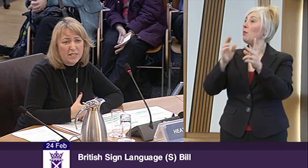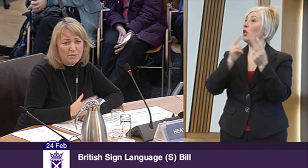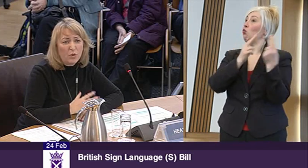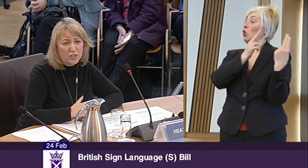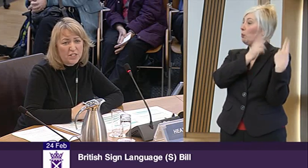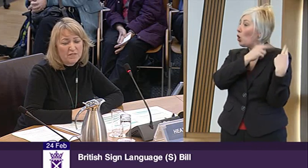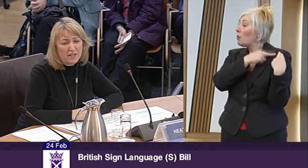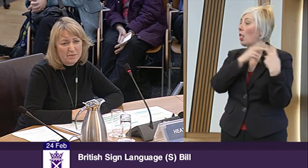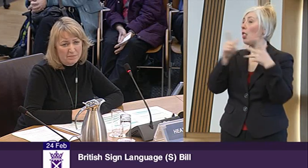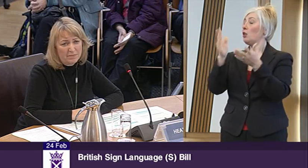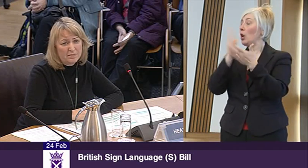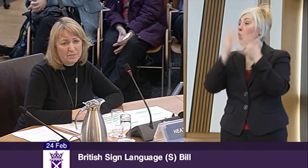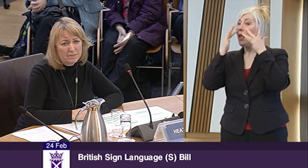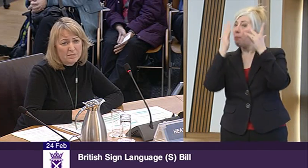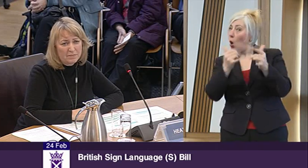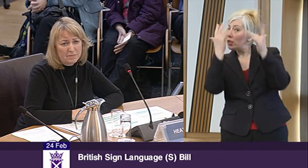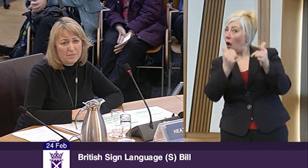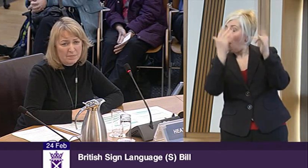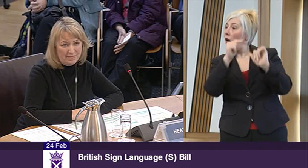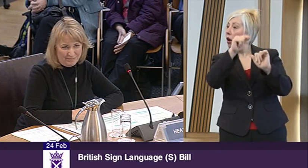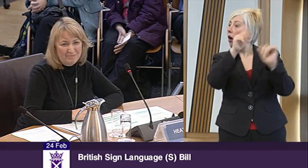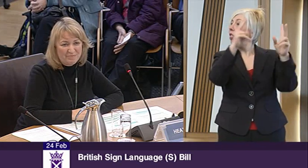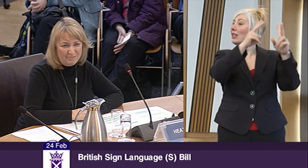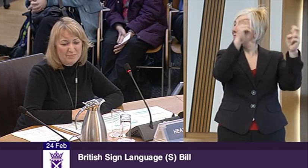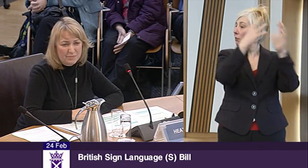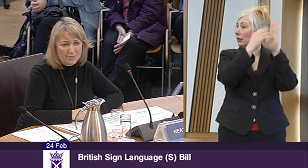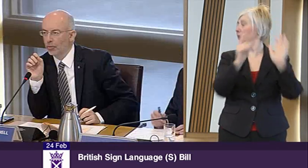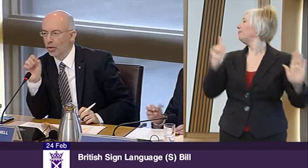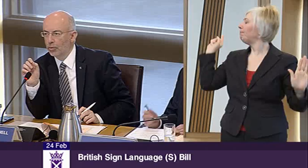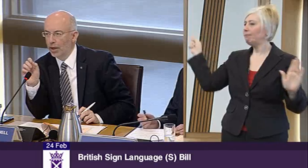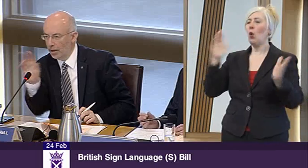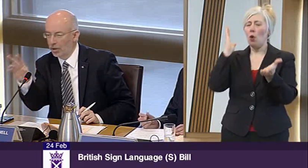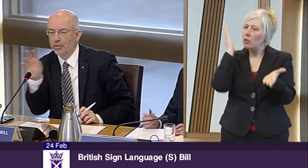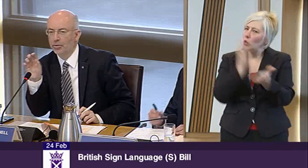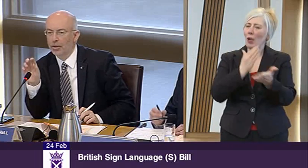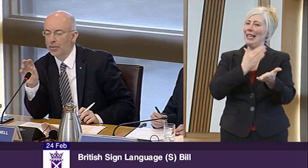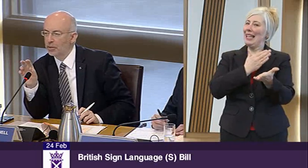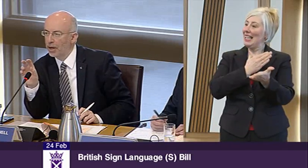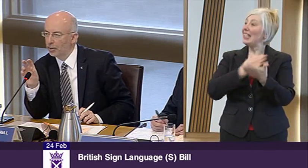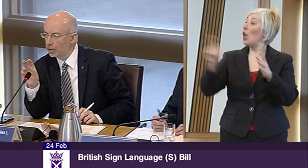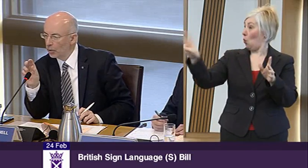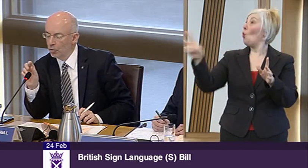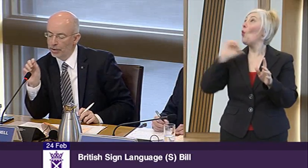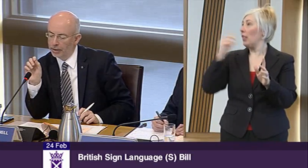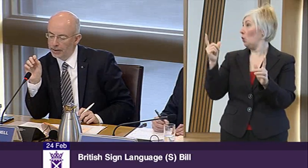is created, is to have some kind of accountability for monitoring that. The Convener: I want to be absolutely clear about this point. I will come to other members